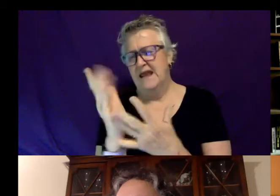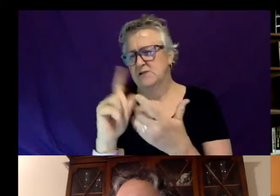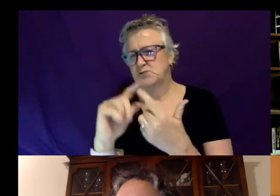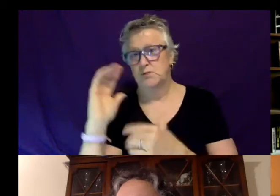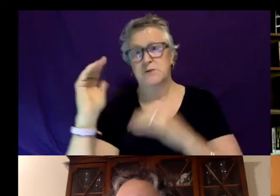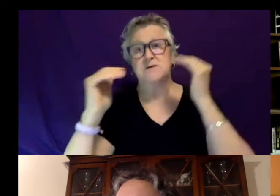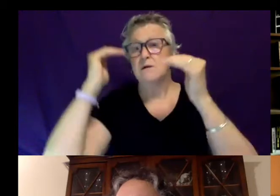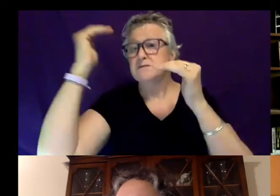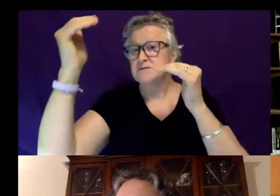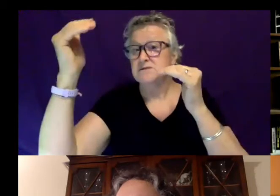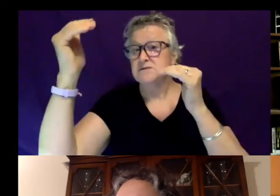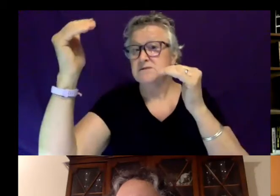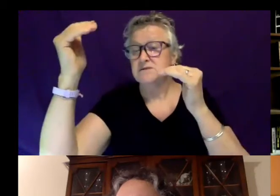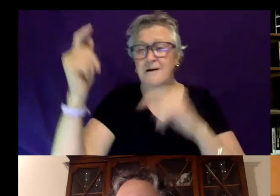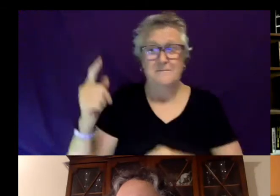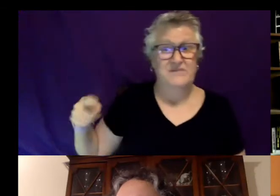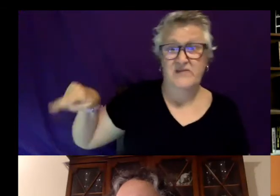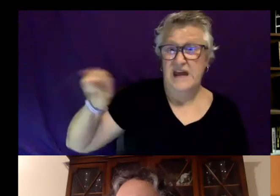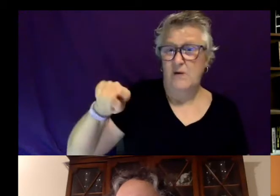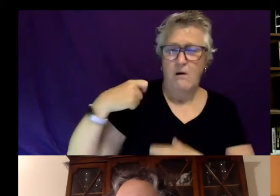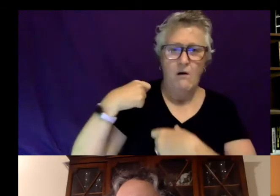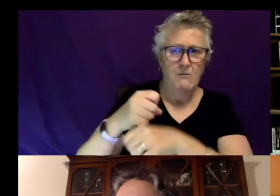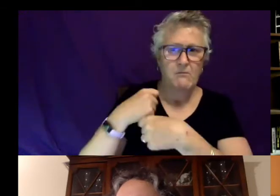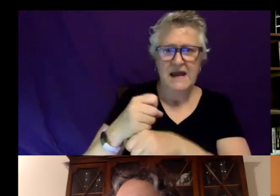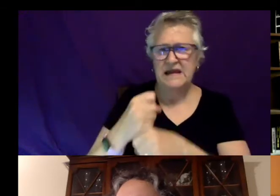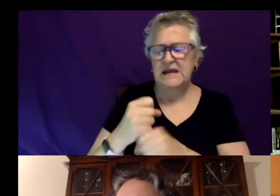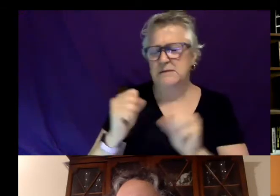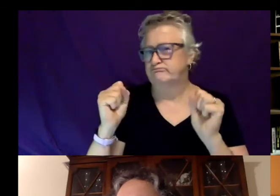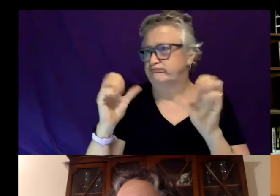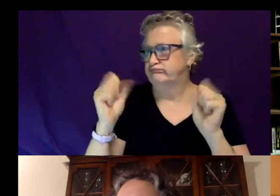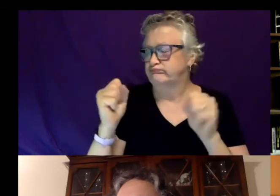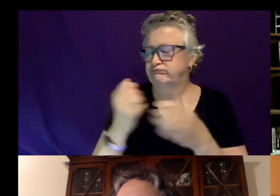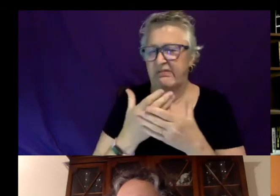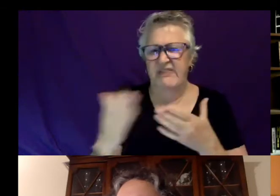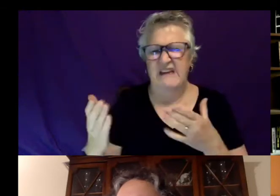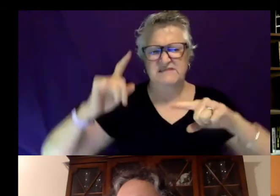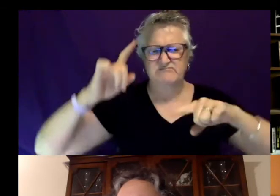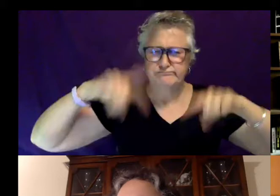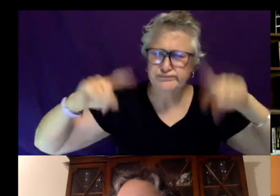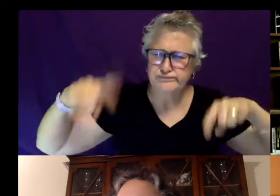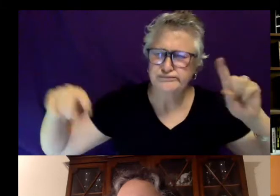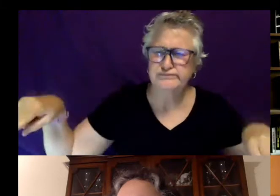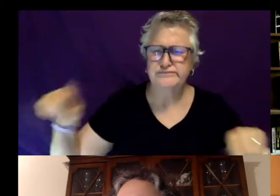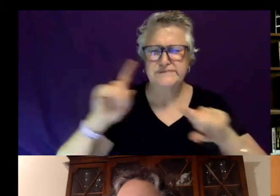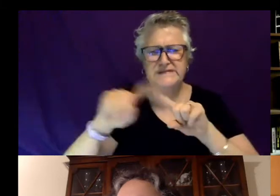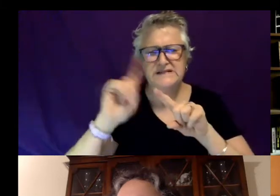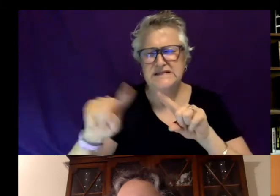amazing things, in a variety of materials. There was so much activity, and everybody was really intent on what they were doing,